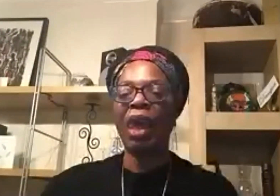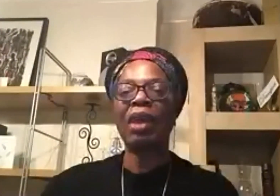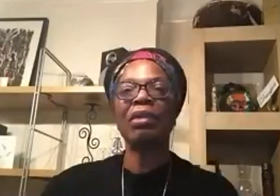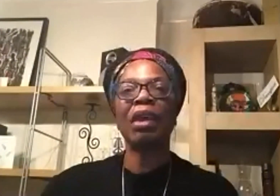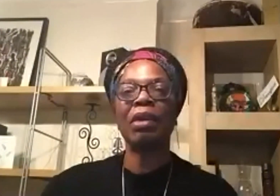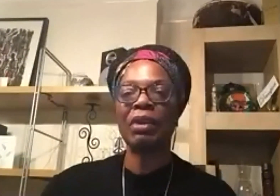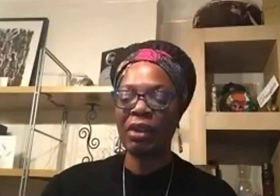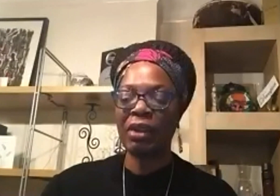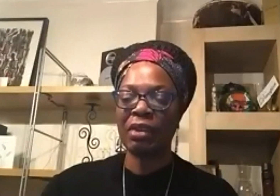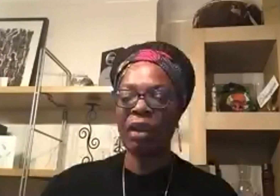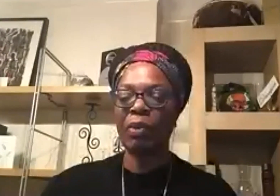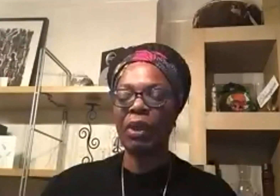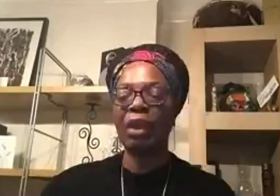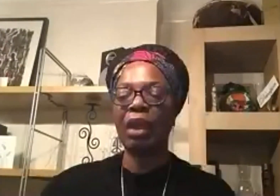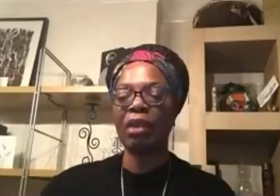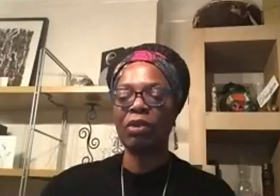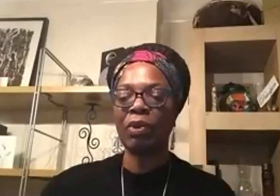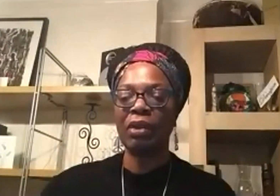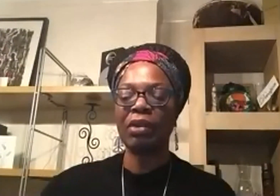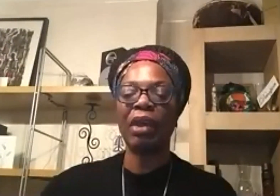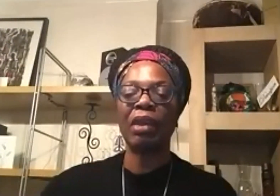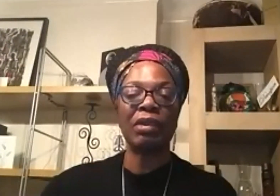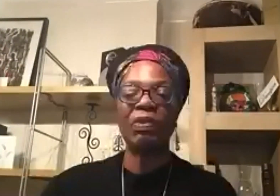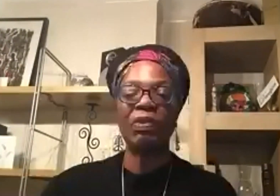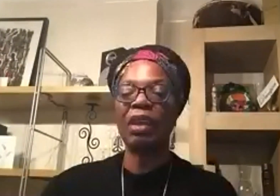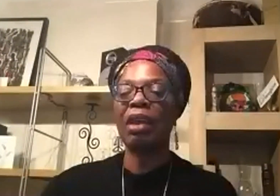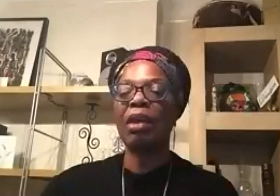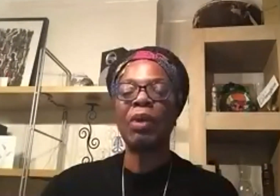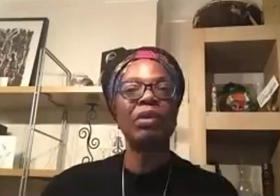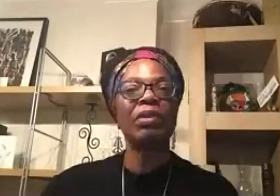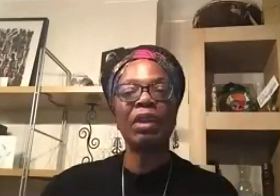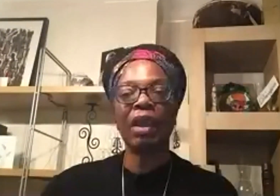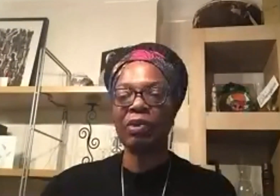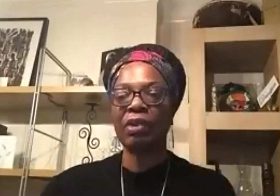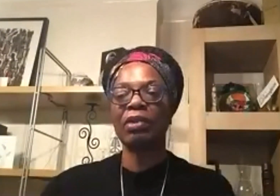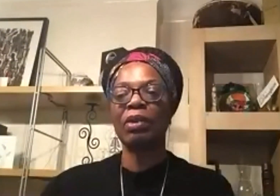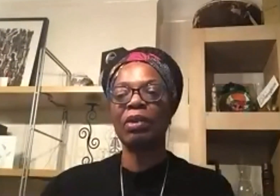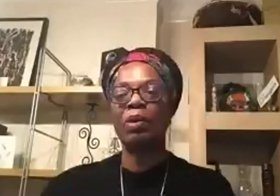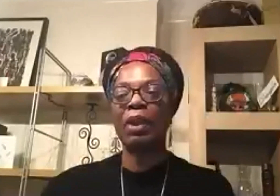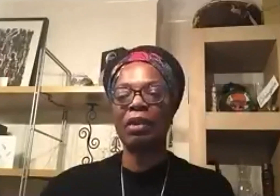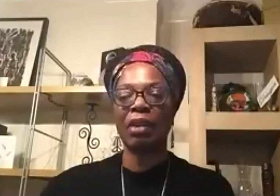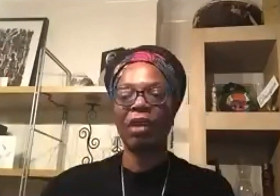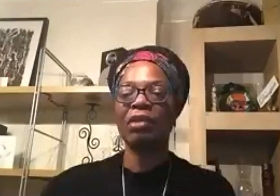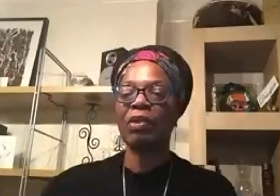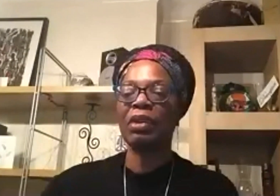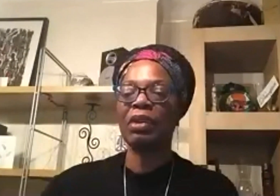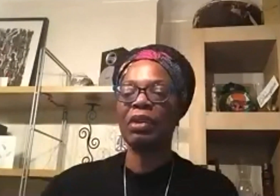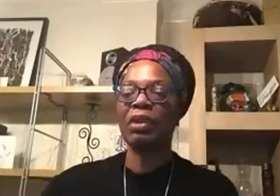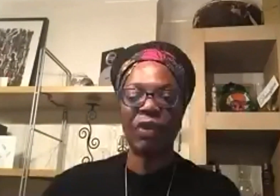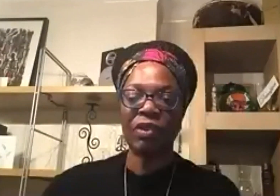And I'm delighted that we are joined this evening by Dr. Lazarus who is a consultant in infectious